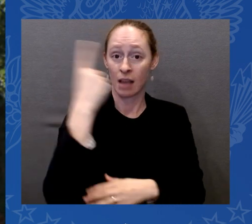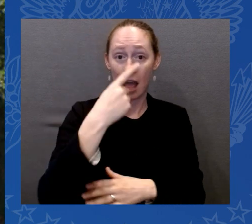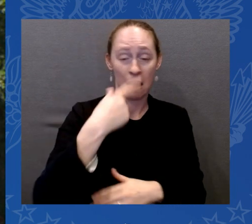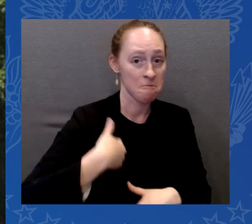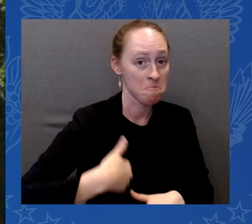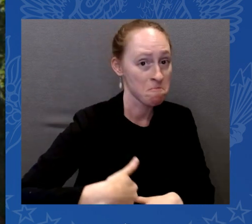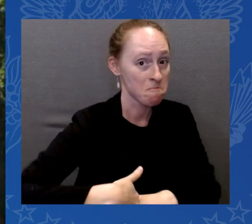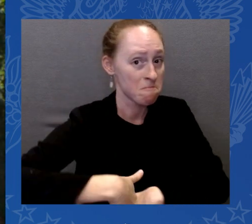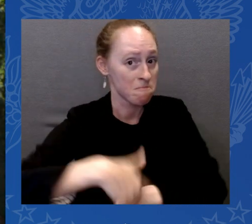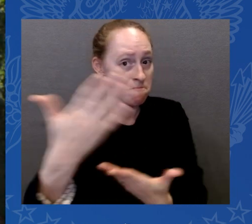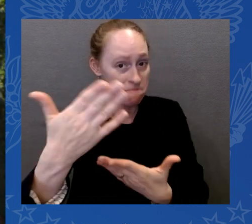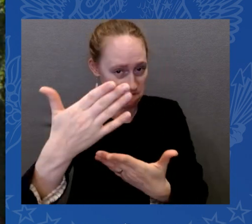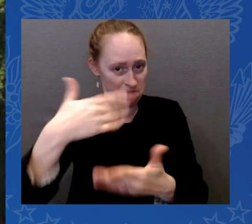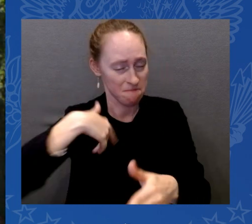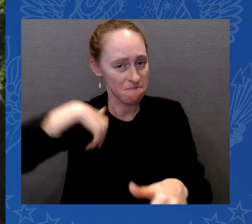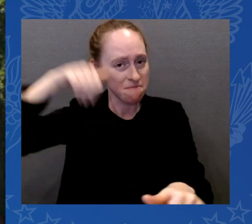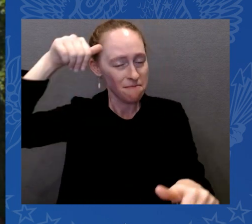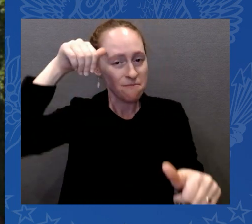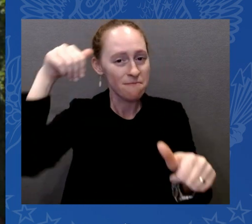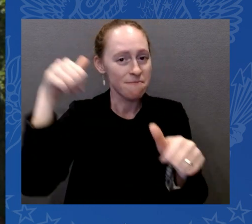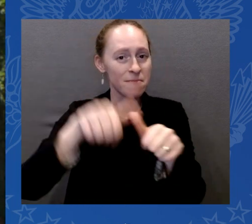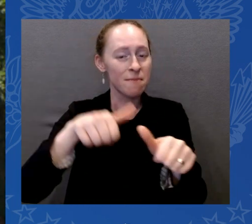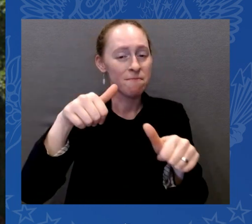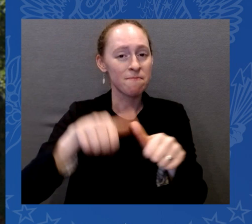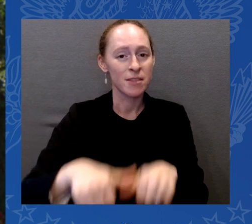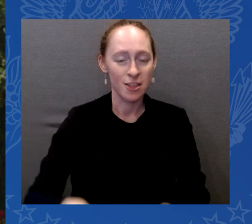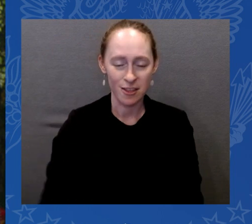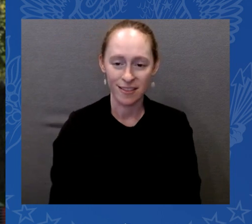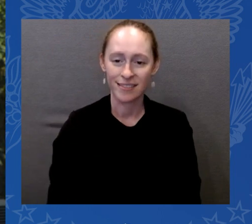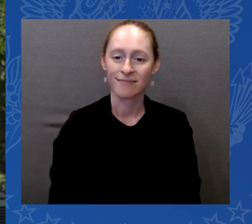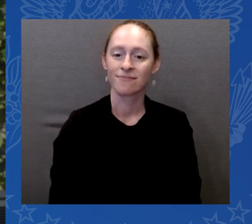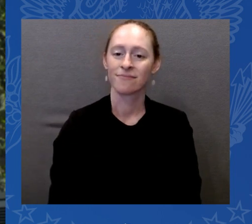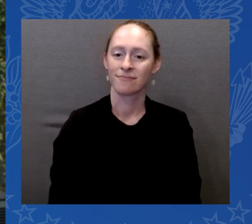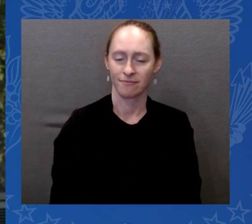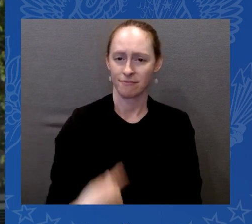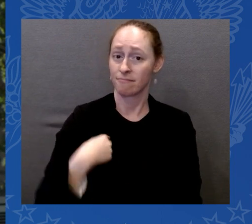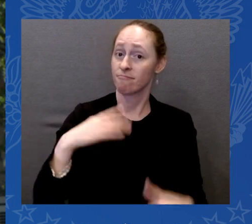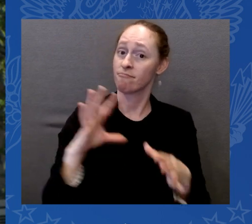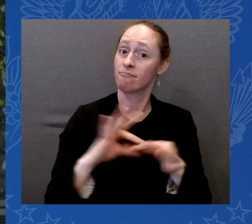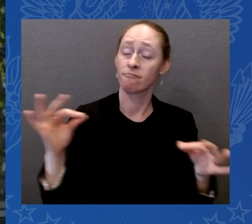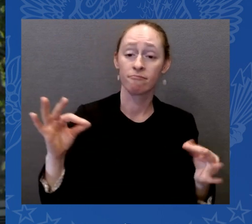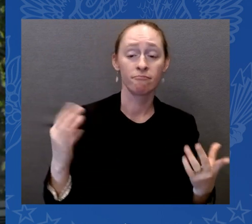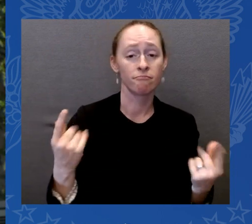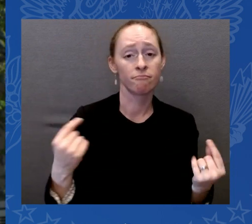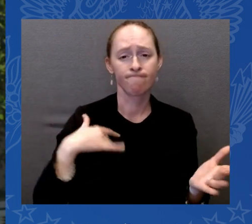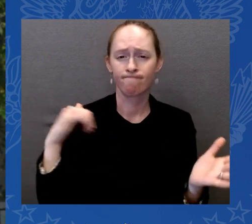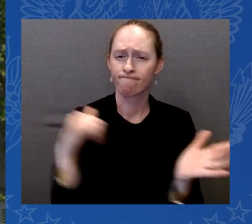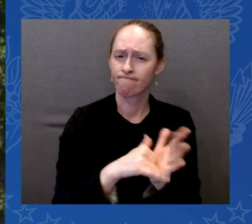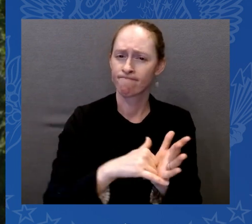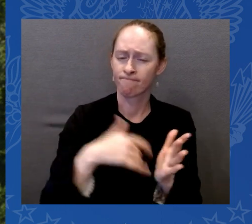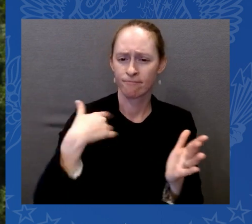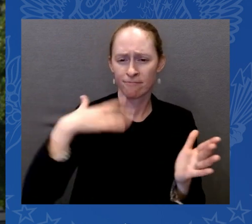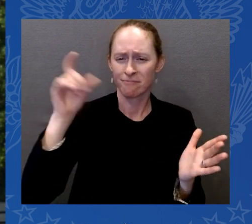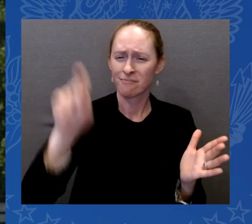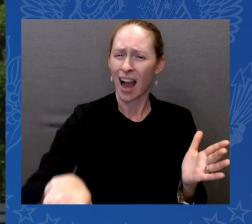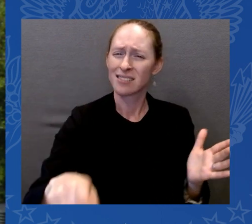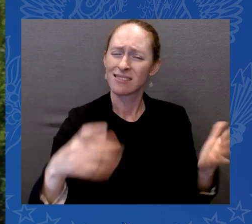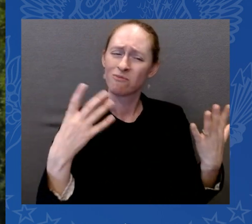I was determined to work with Republicans. And I have done that on historic laws like the Infrastructure Law.